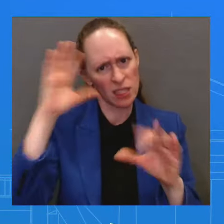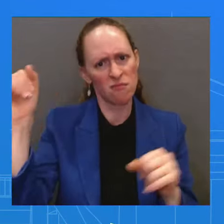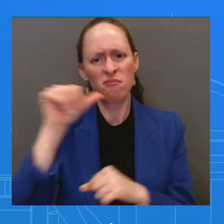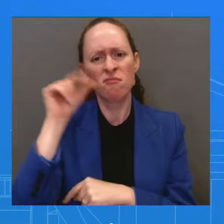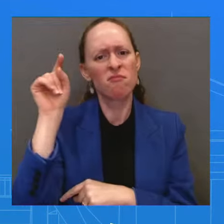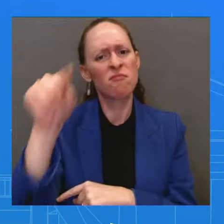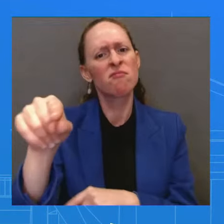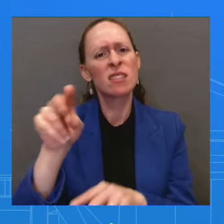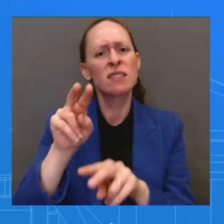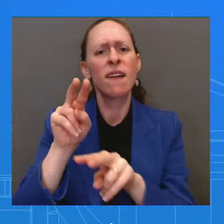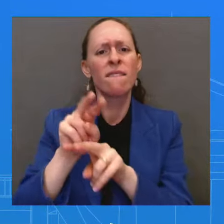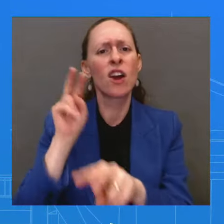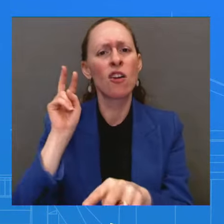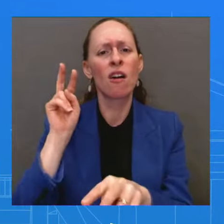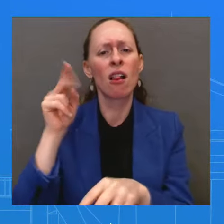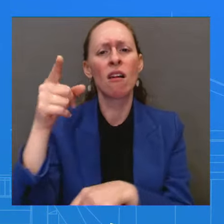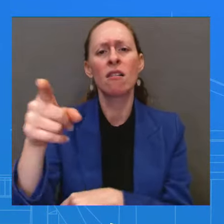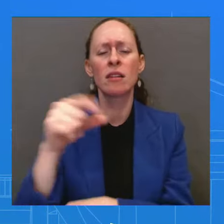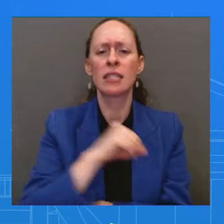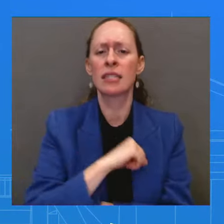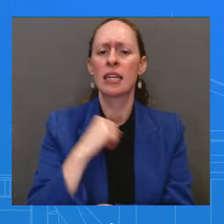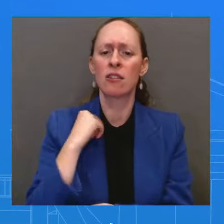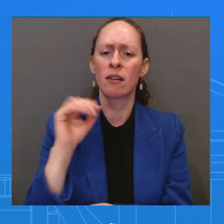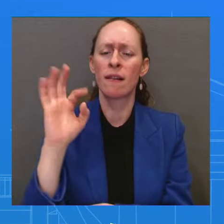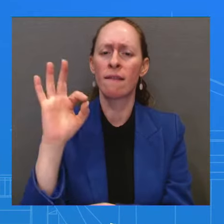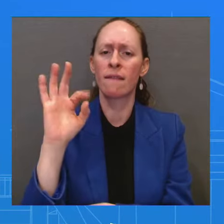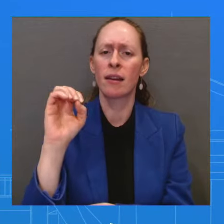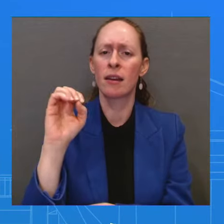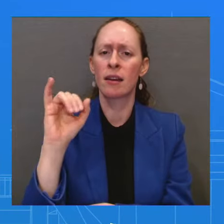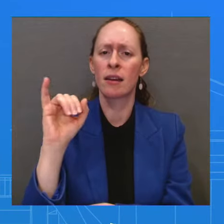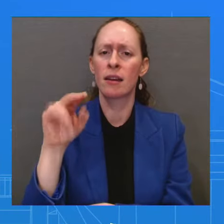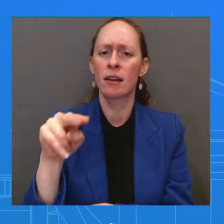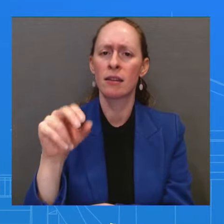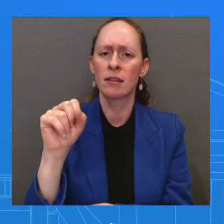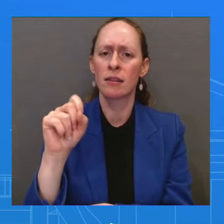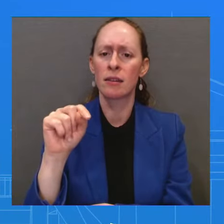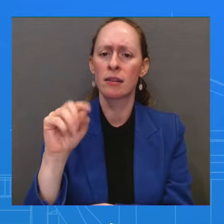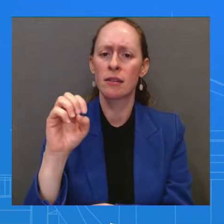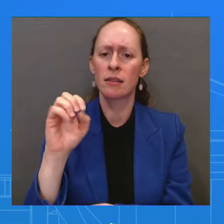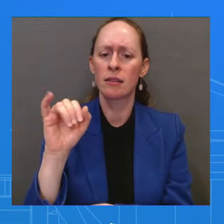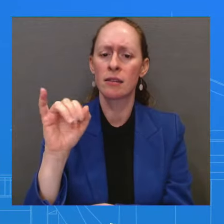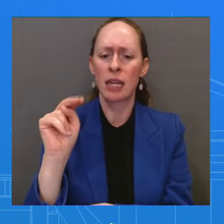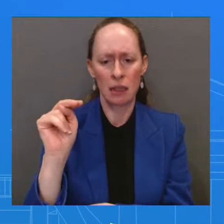as you know, the Vice President is going to be attending tomorrow. And so, she will be -- I would refer you to her office.